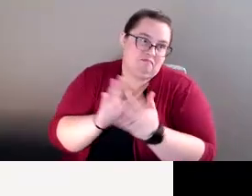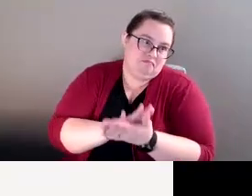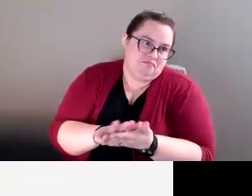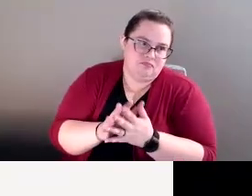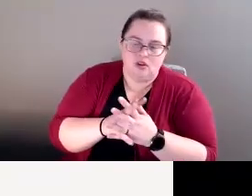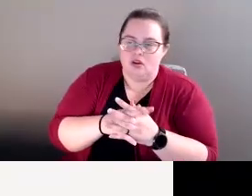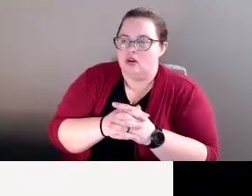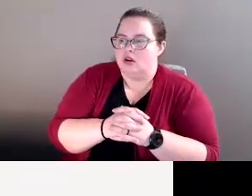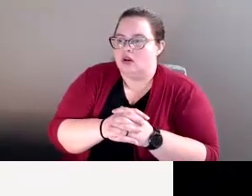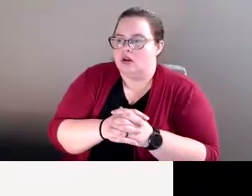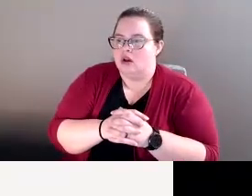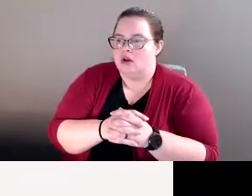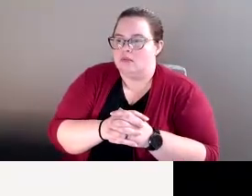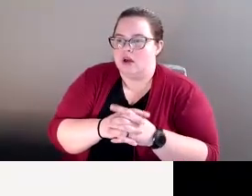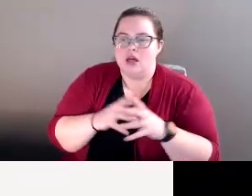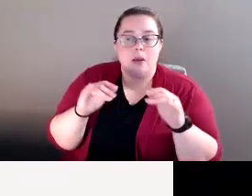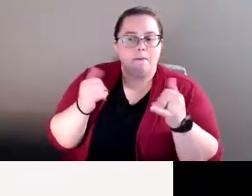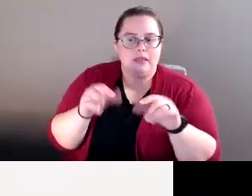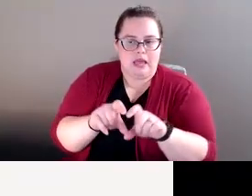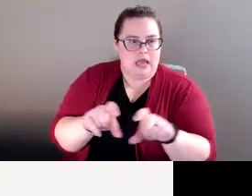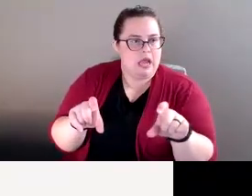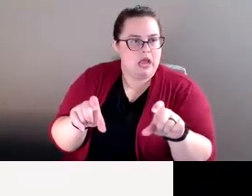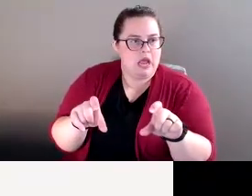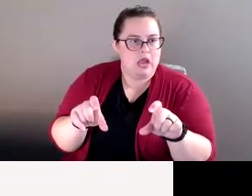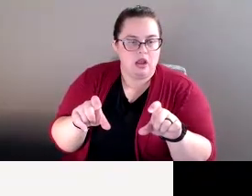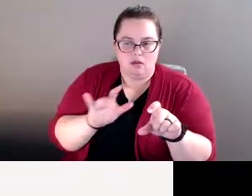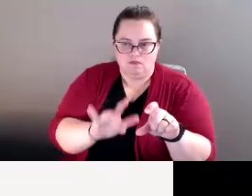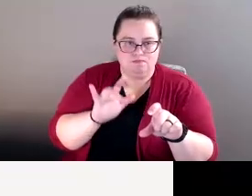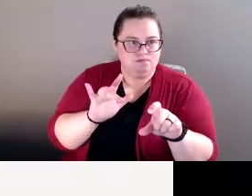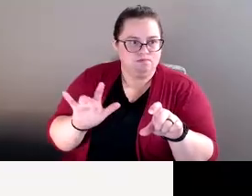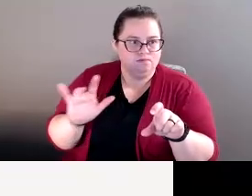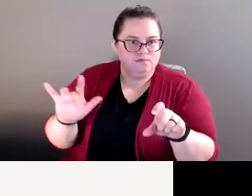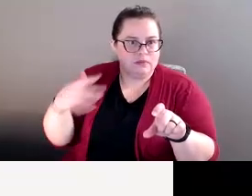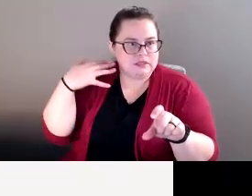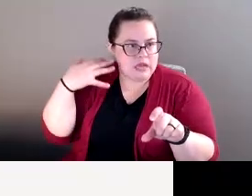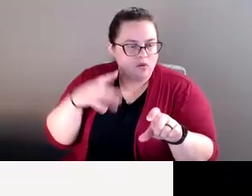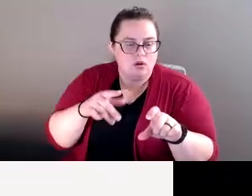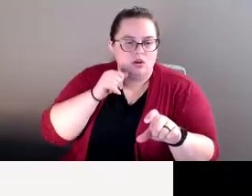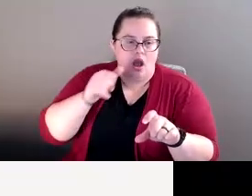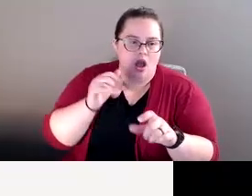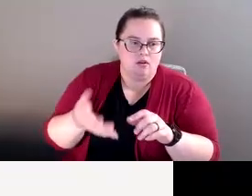no longer covers any content, and, volume, caption settings buttons or,